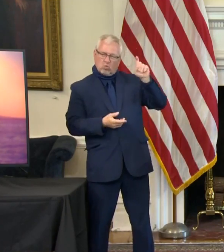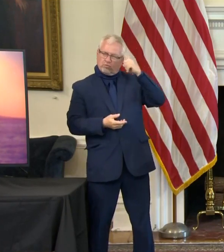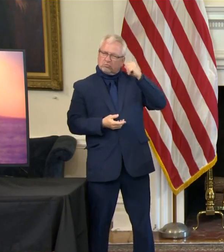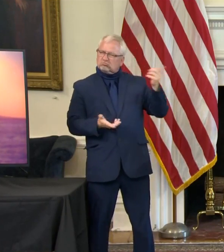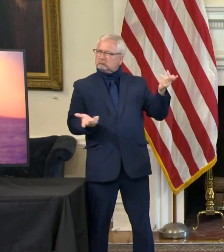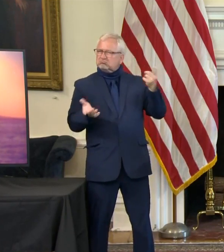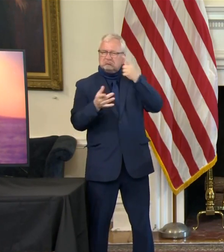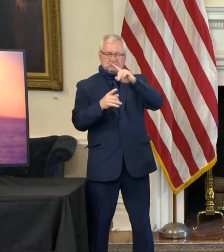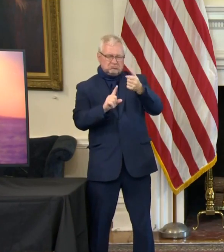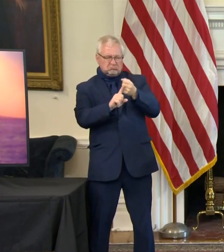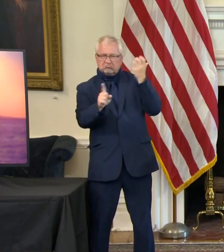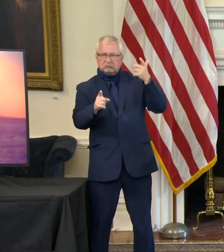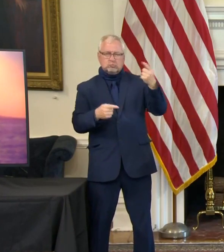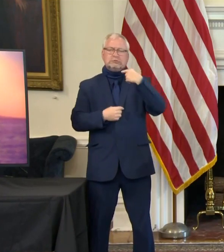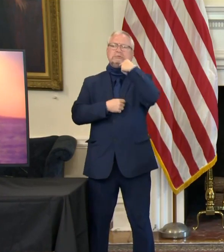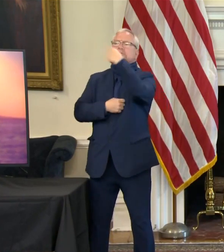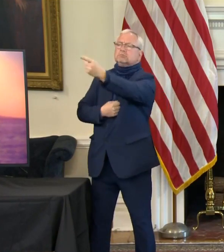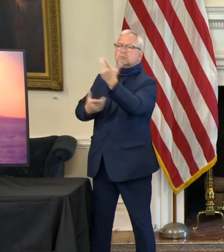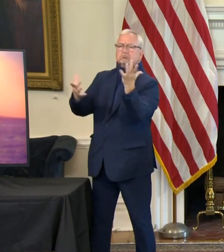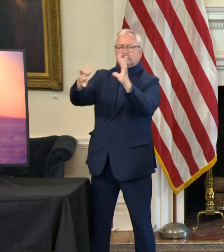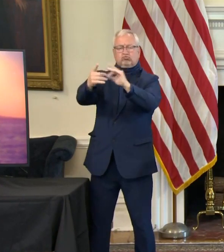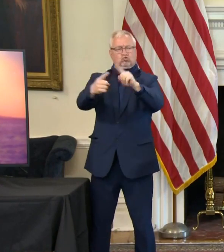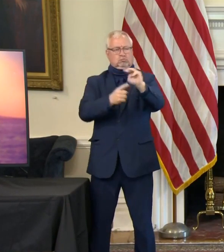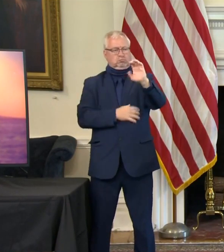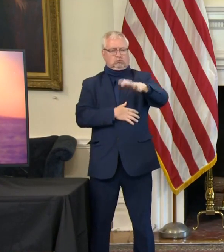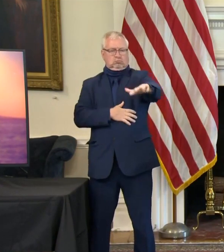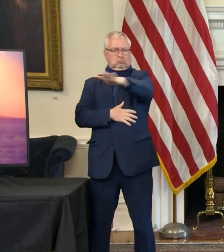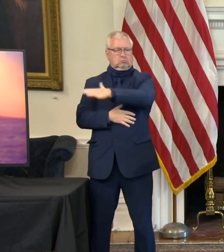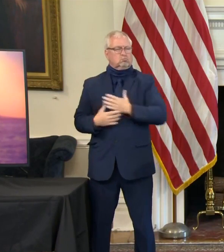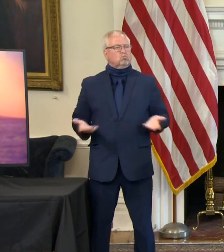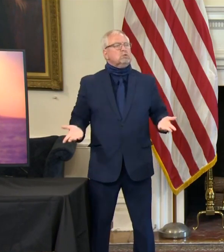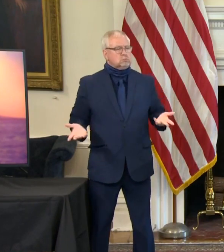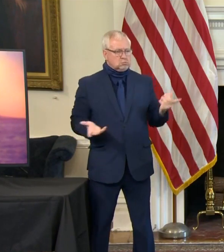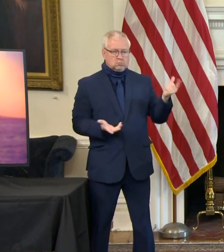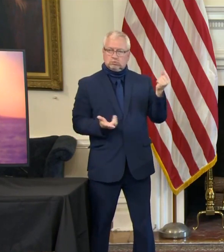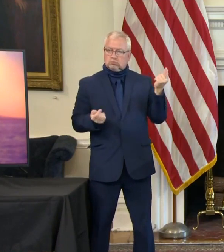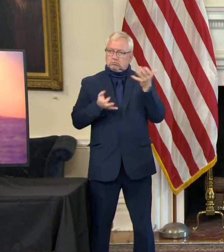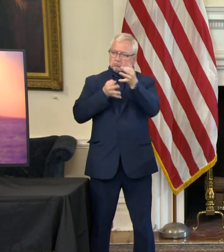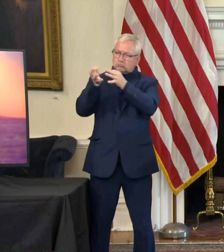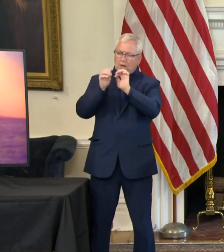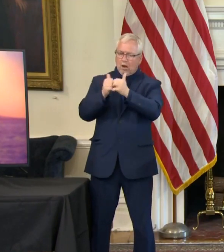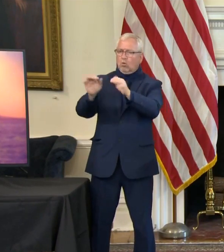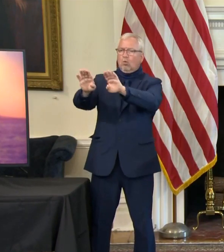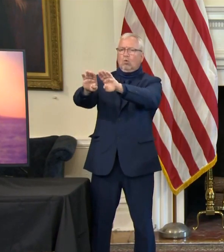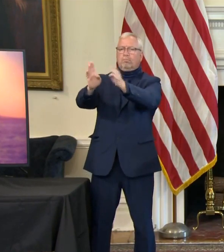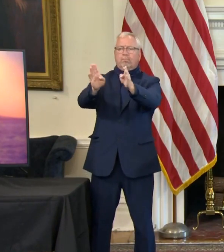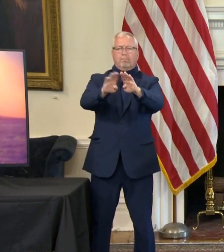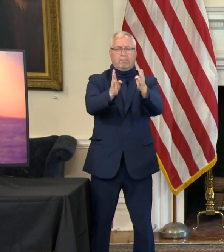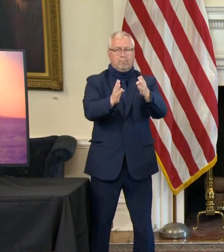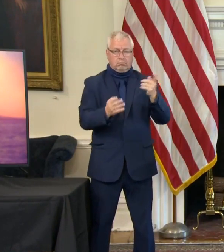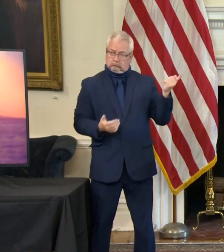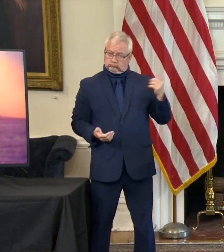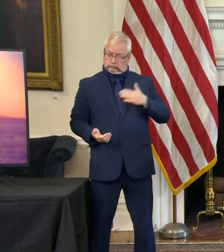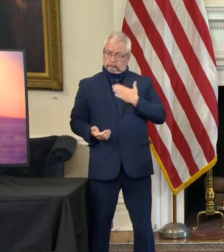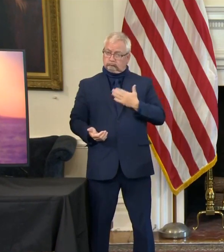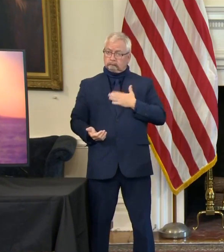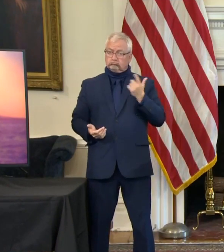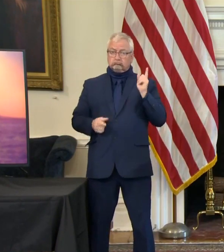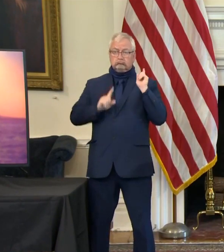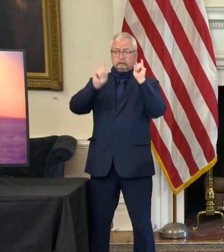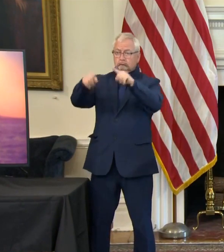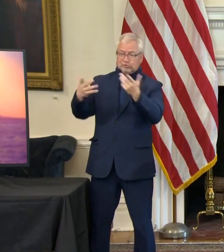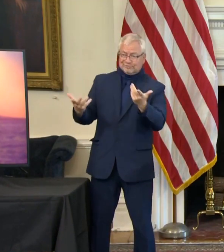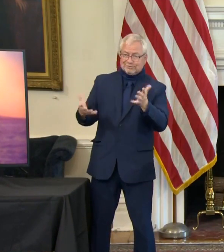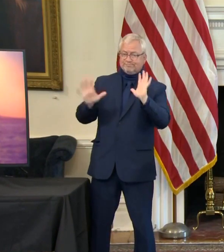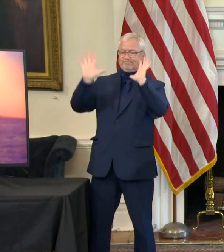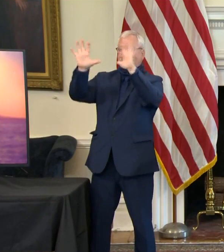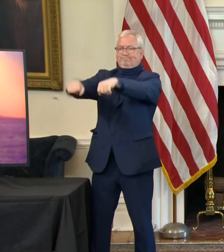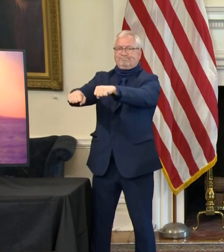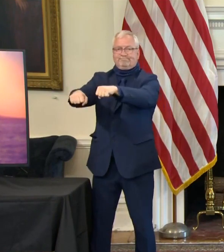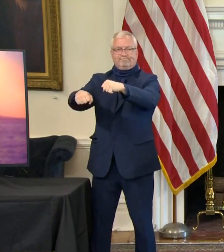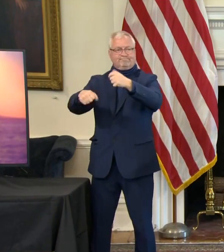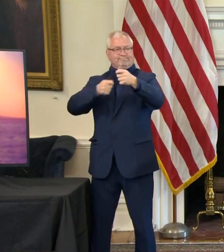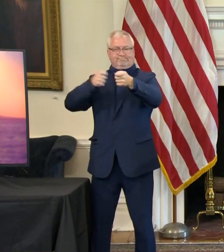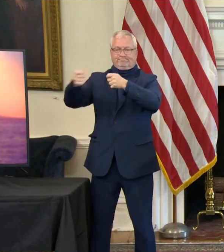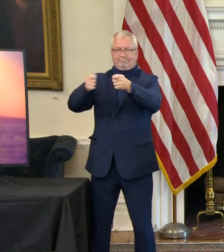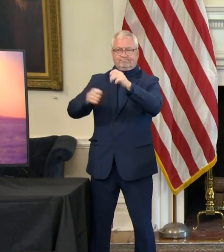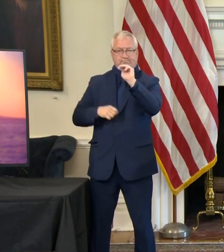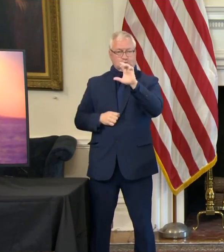CAN YOU SAY SOMETHING TO MARYLAND COUNTY RESIDENT -- MONTEREY COUNTY RESIDENTS TONIGHT REGARD TO WHAT IS GOING ON AND REOPENING AND AT ANY POINT WHEN YOU STEP IN AND